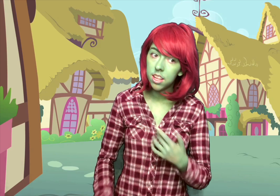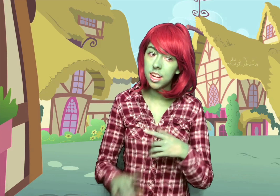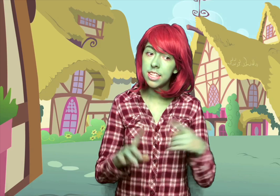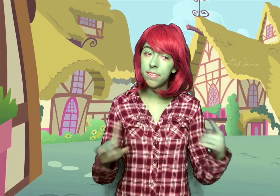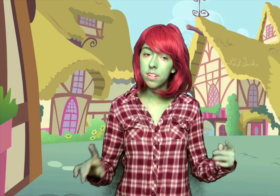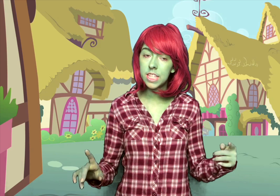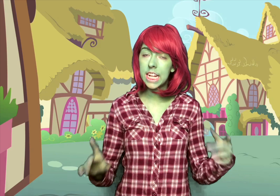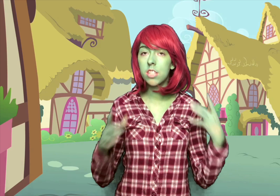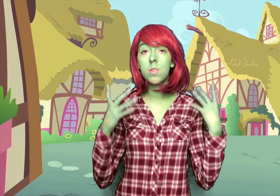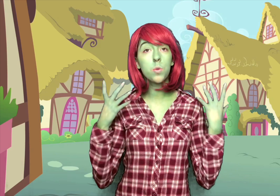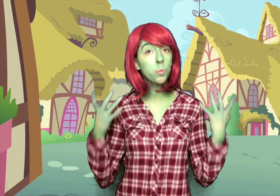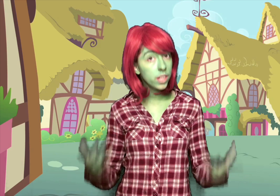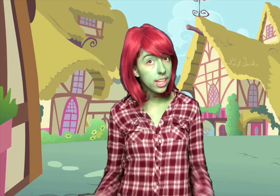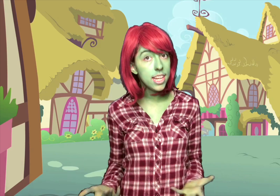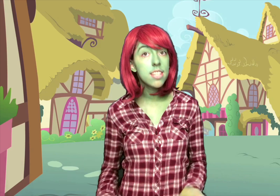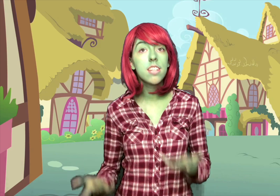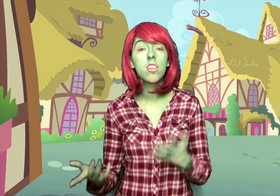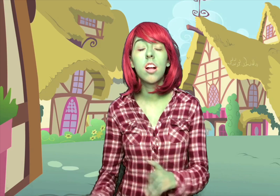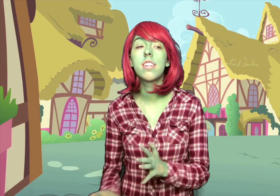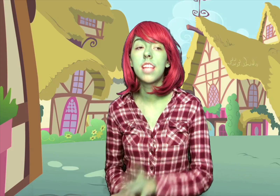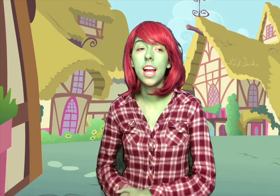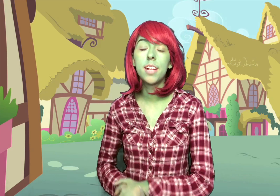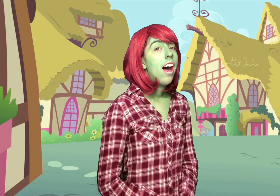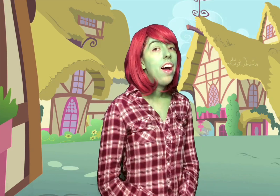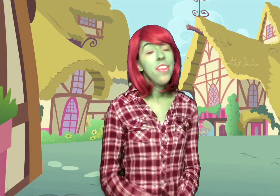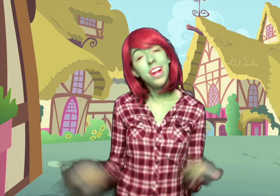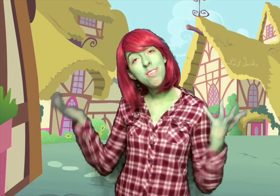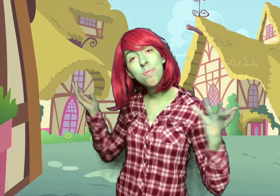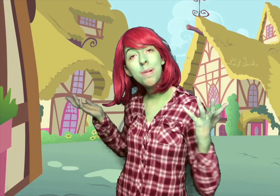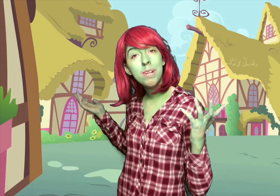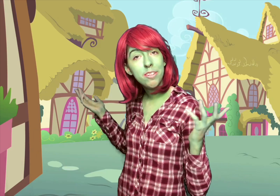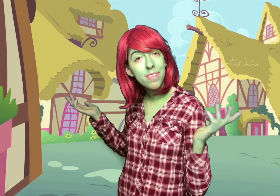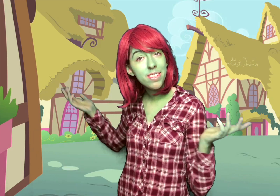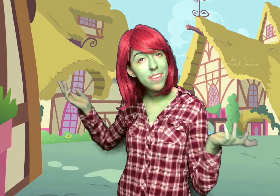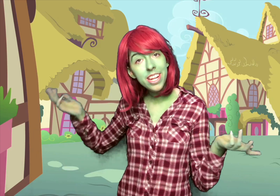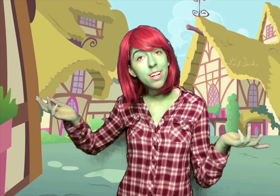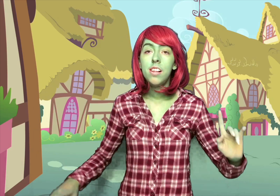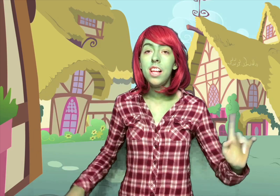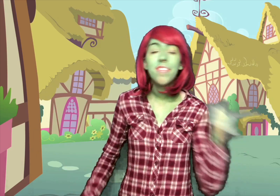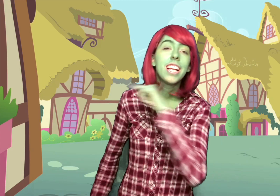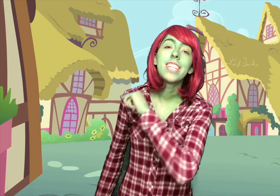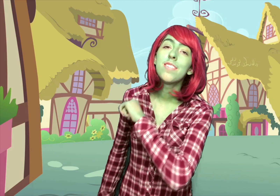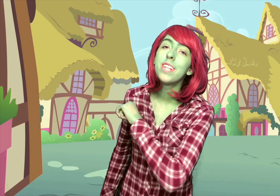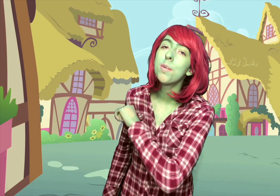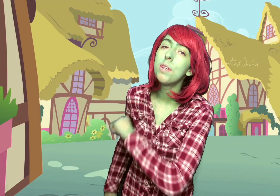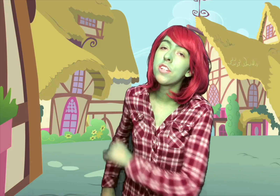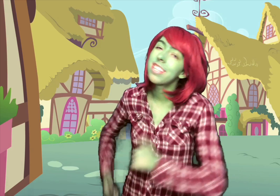lot of different signs. so it's a really easy song to sign and that is pretty much it for this video. if you like this video be sure to